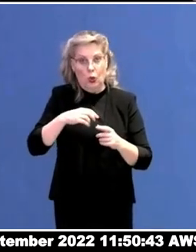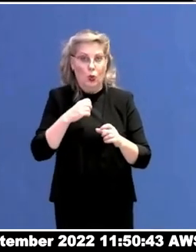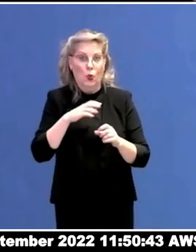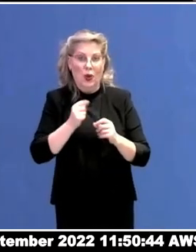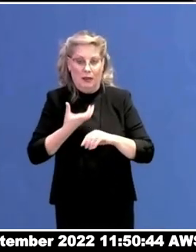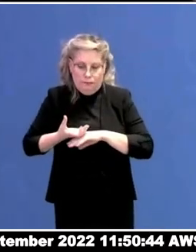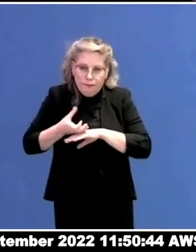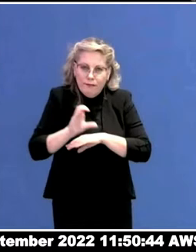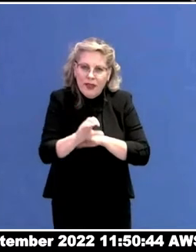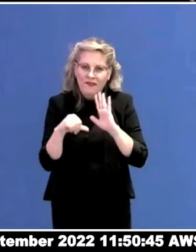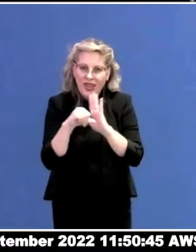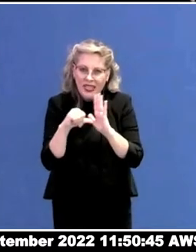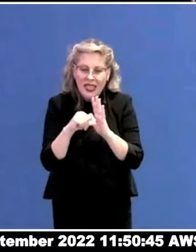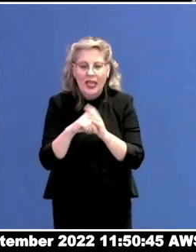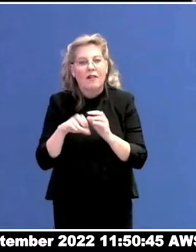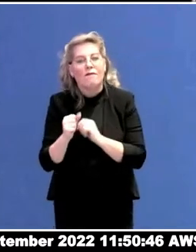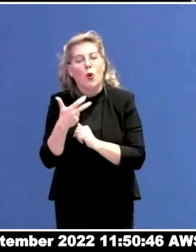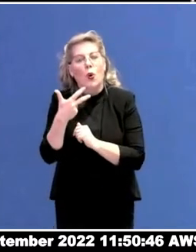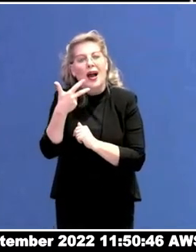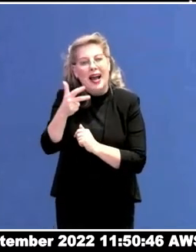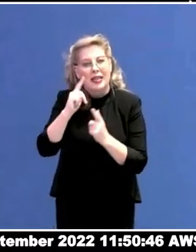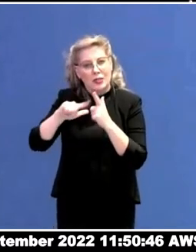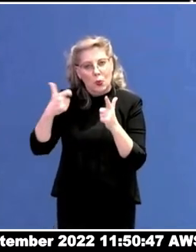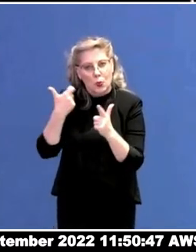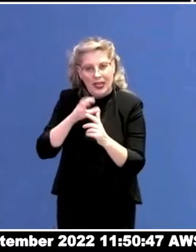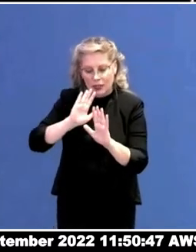and - for an eight-week period to girls at Banksia Hill.